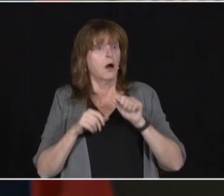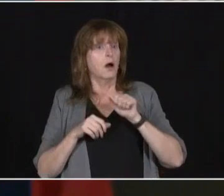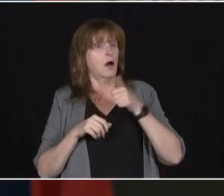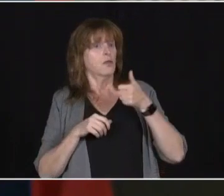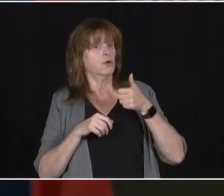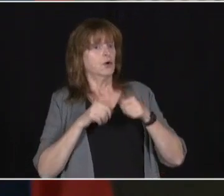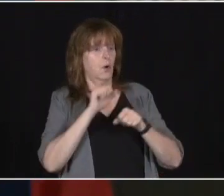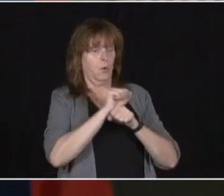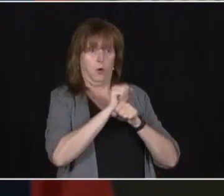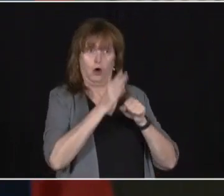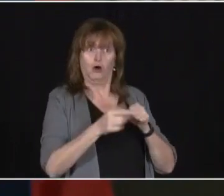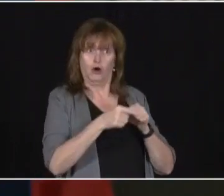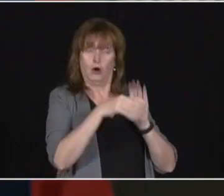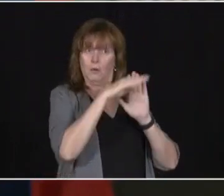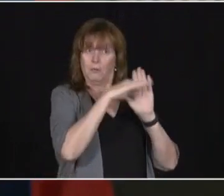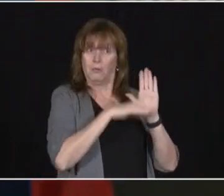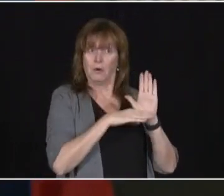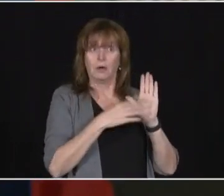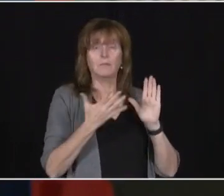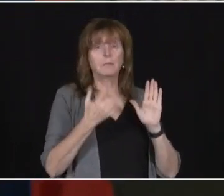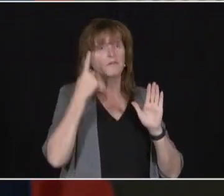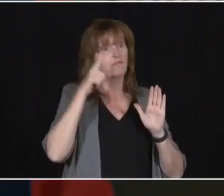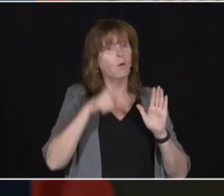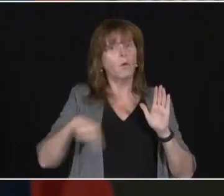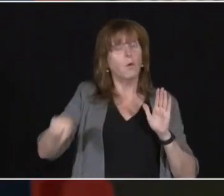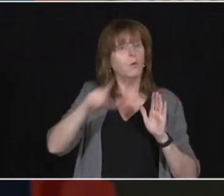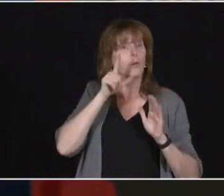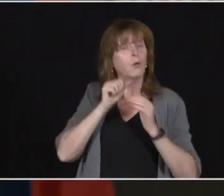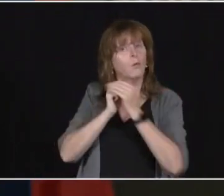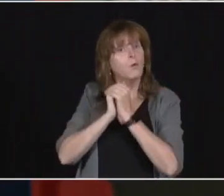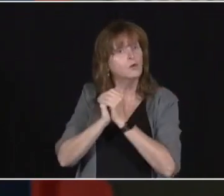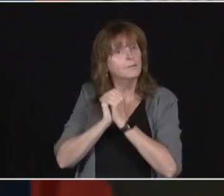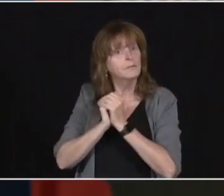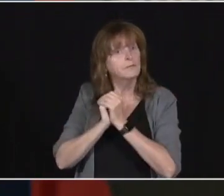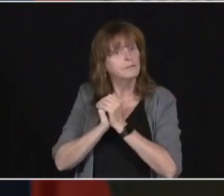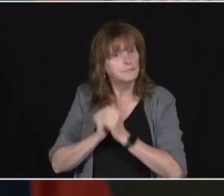of worship.